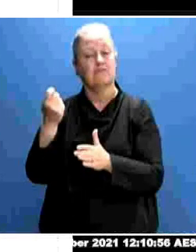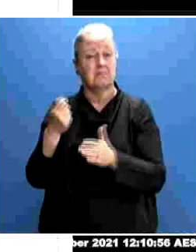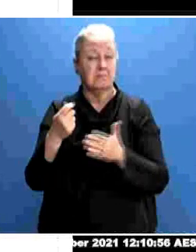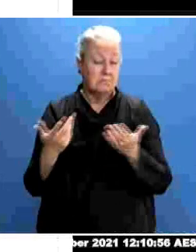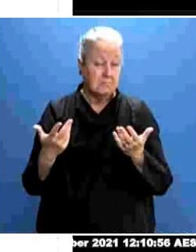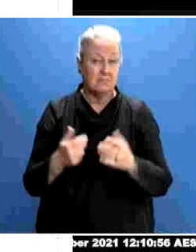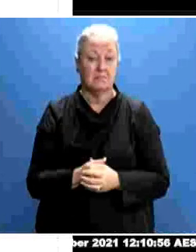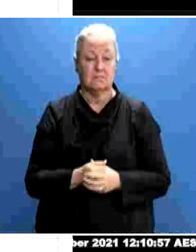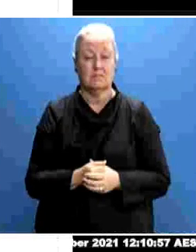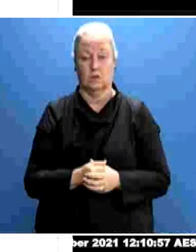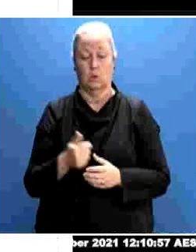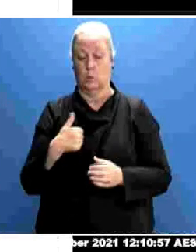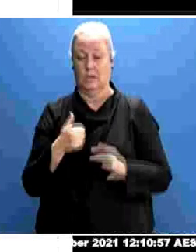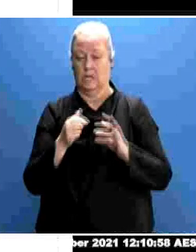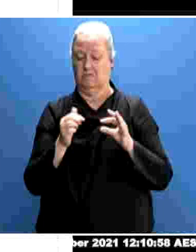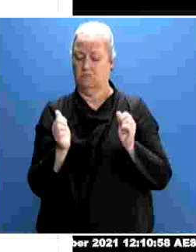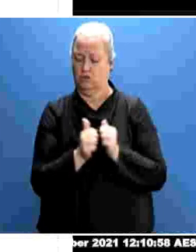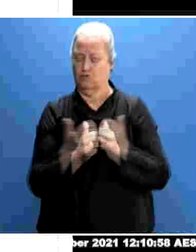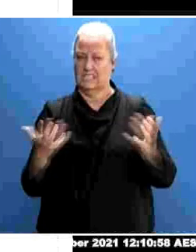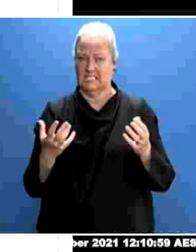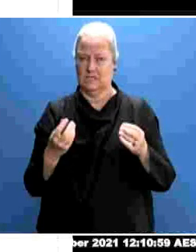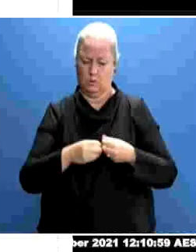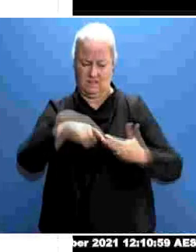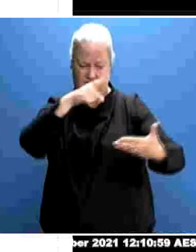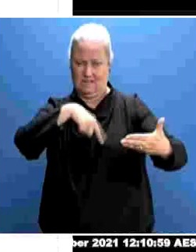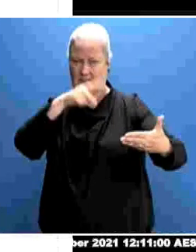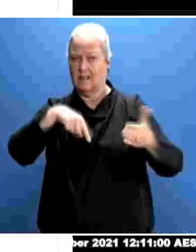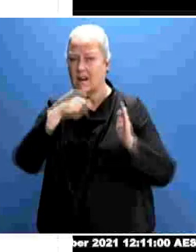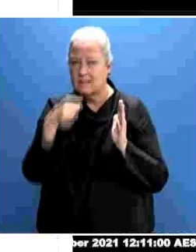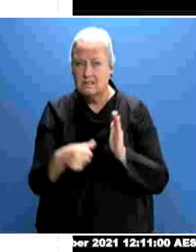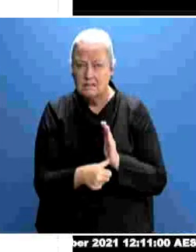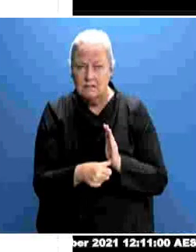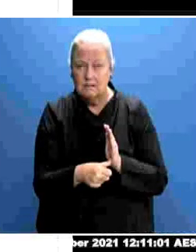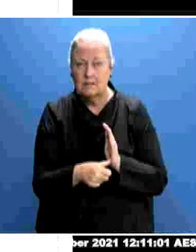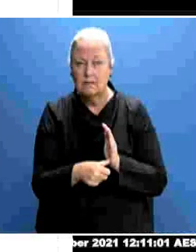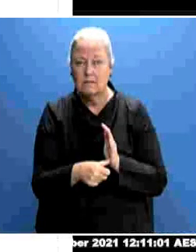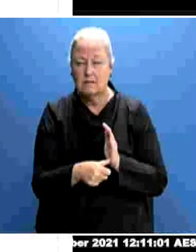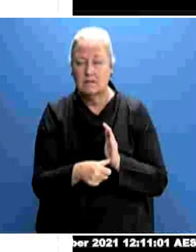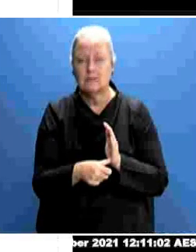we don't agree with the interpretation of combining the guardianship powers